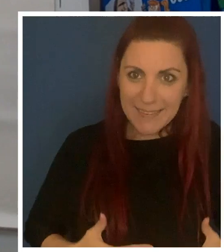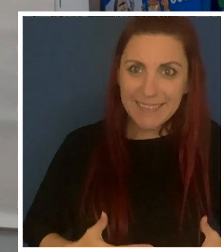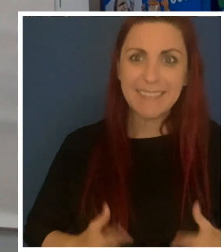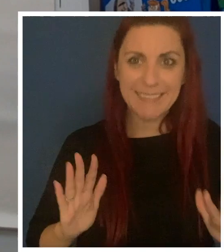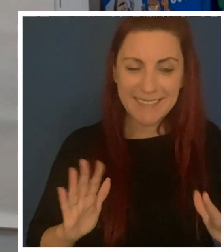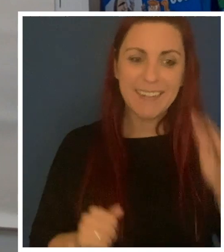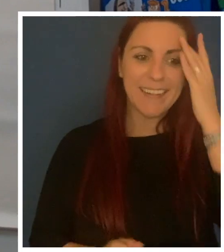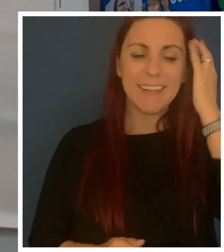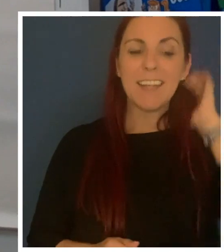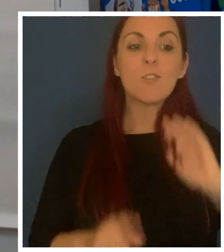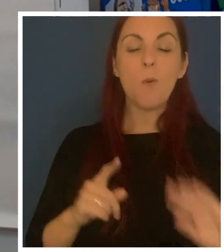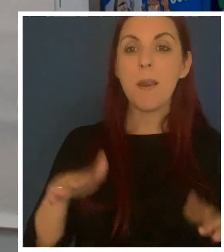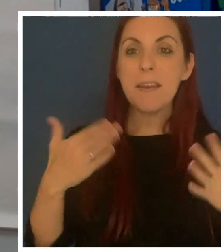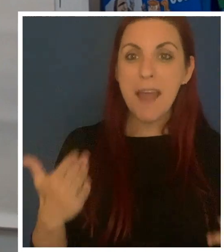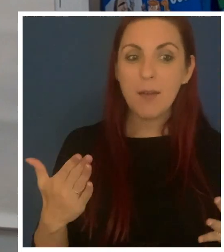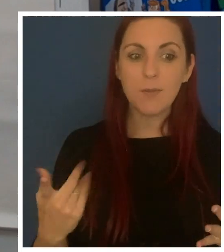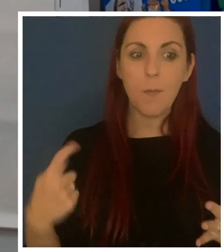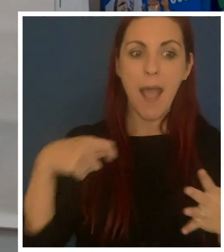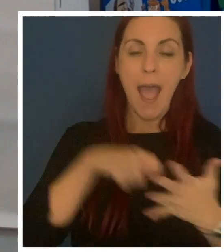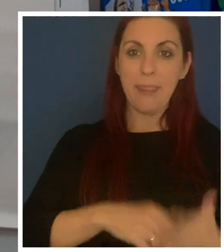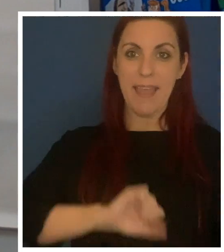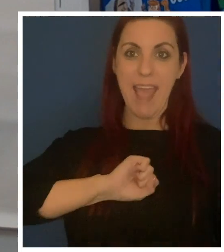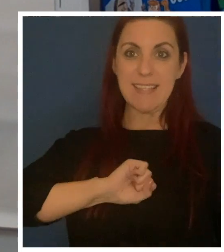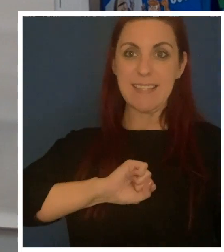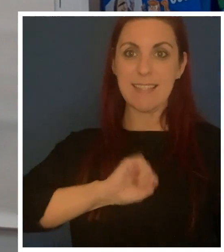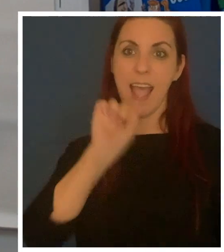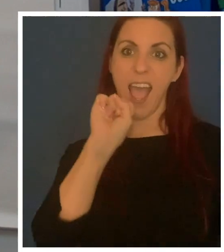And to put the logo on her chest what we're going to do we're going to draw an